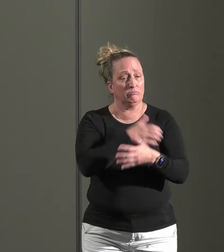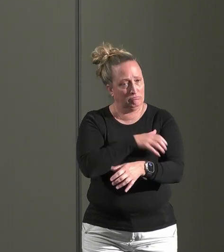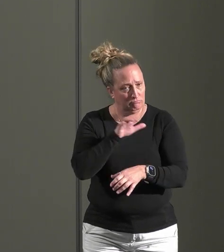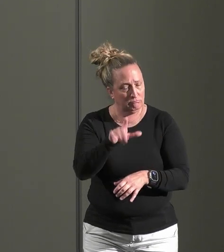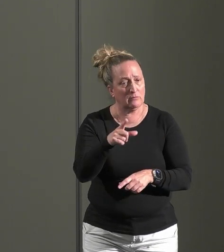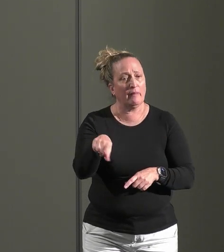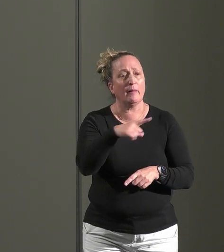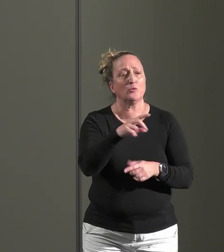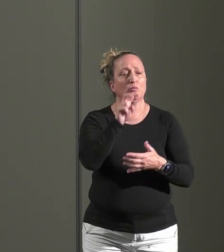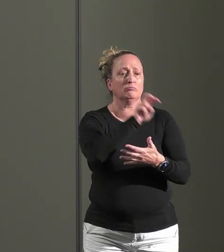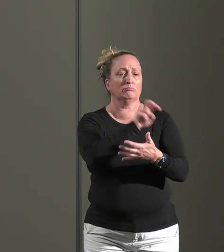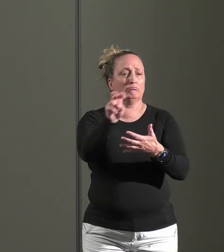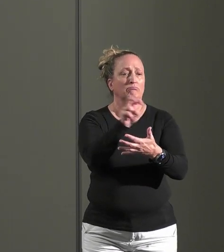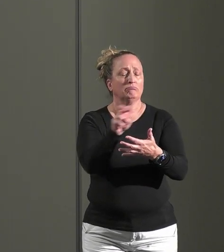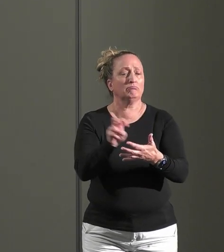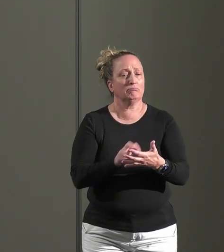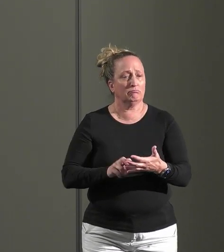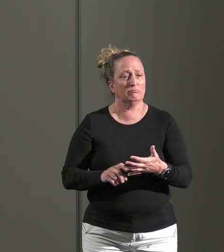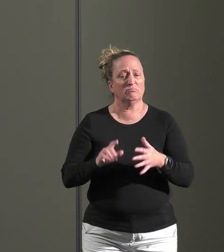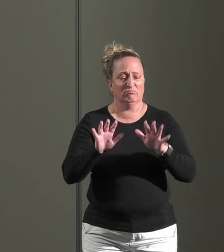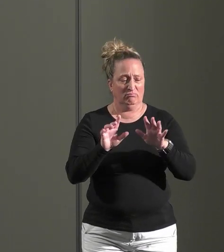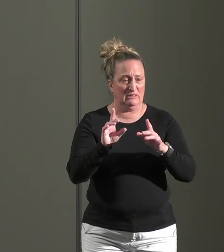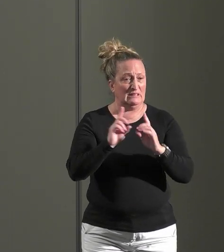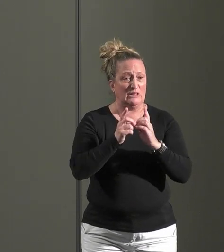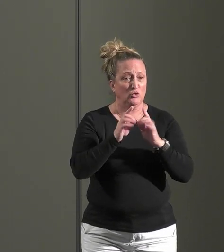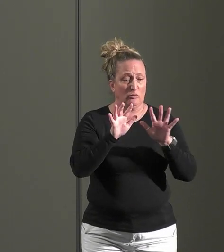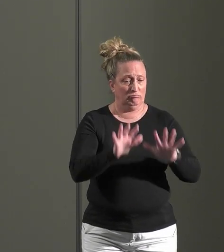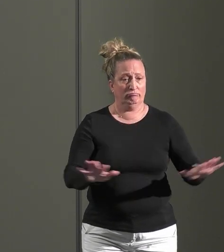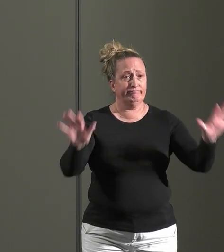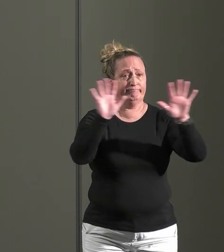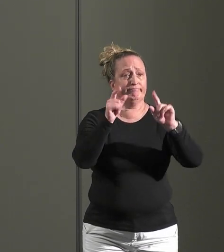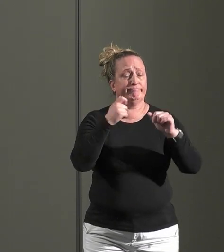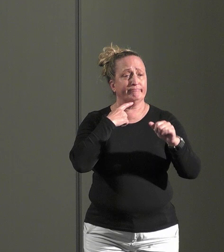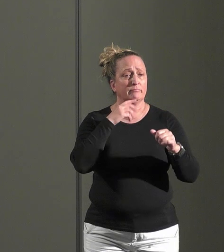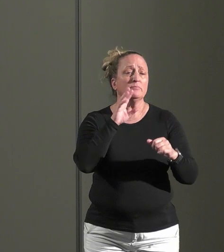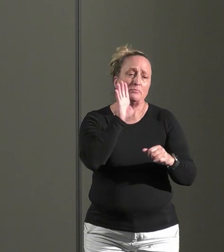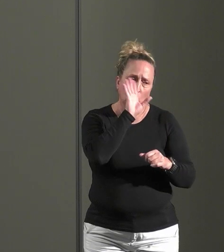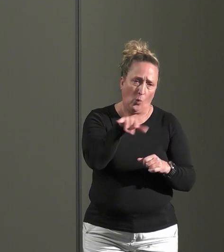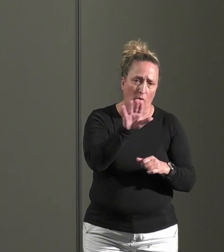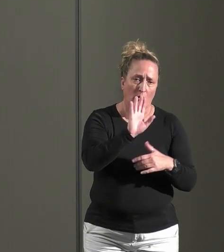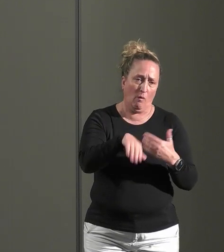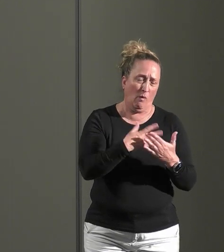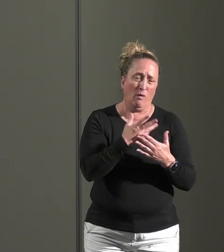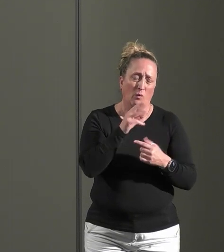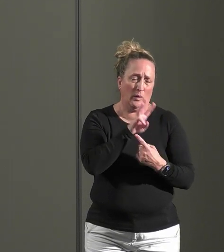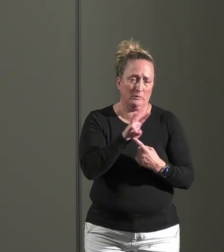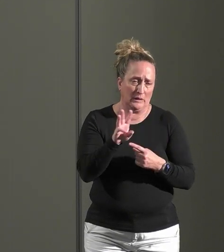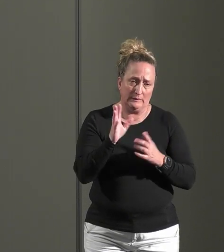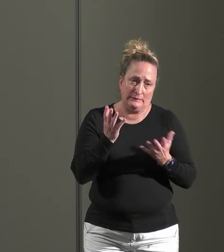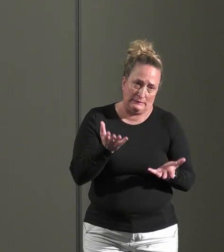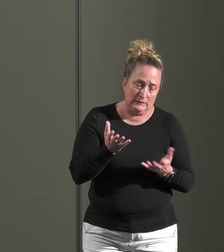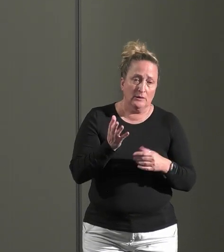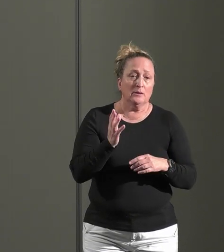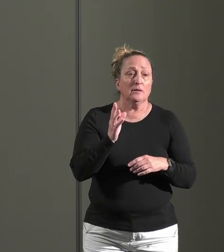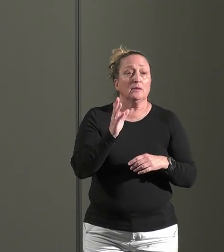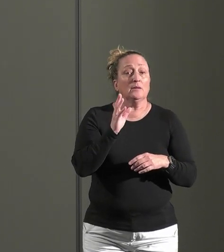to navigate the digital landscape and I think all of us know not all websites are really accessible.